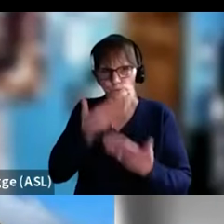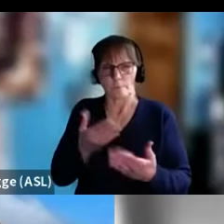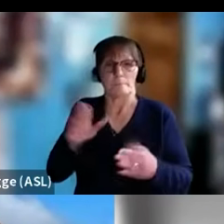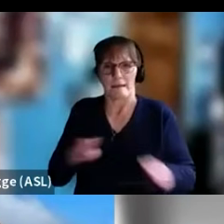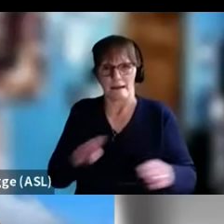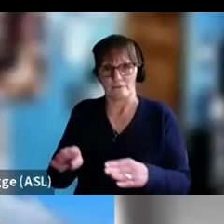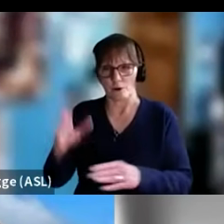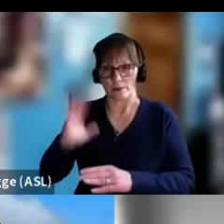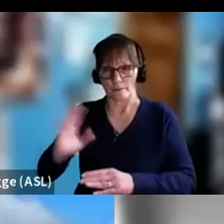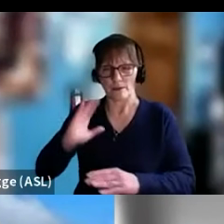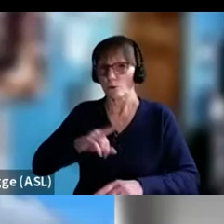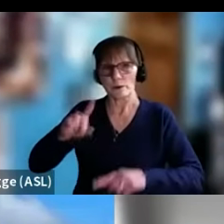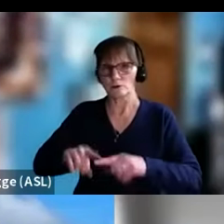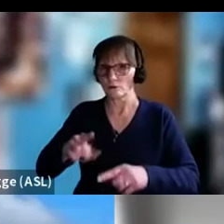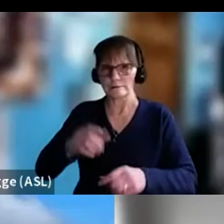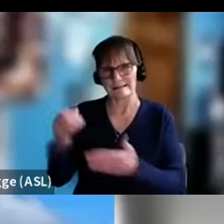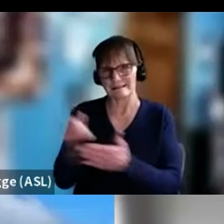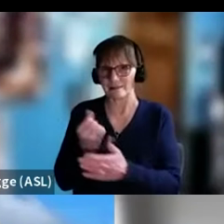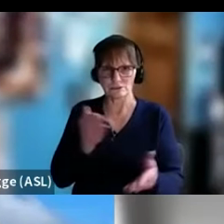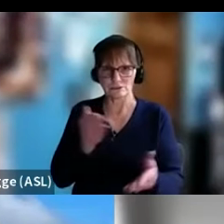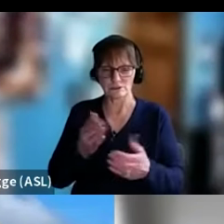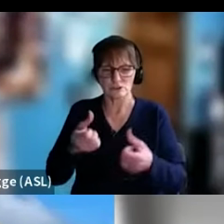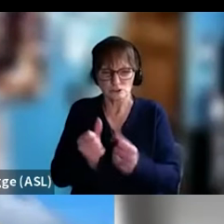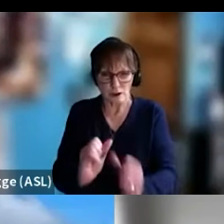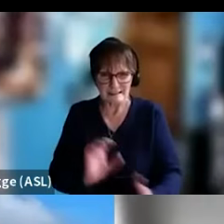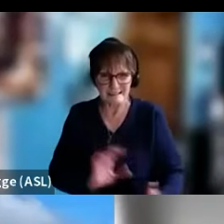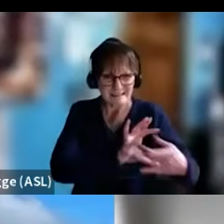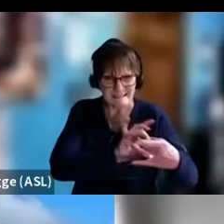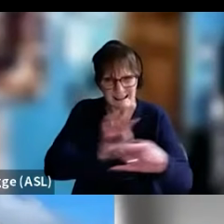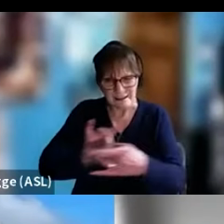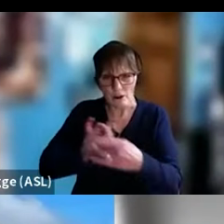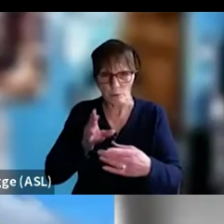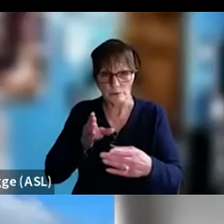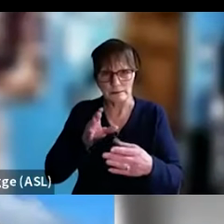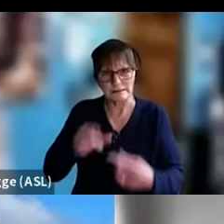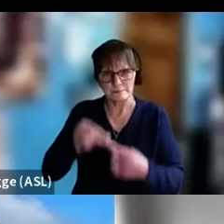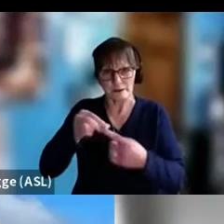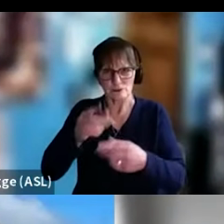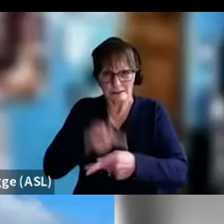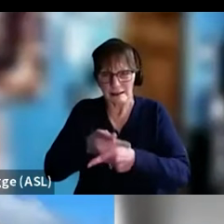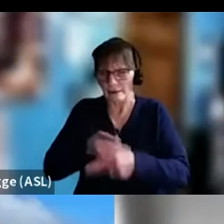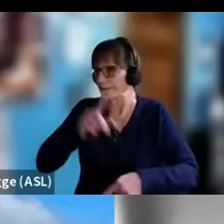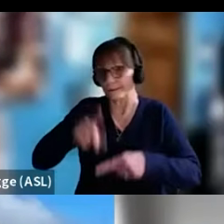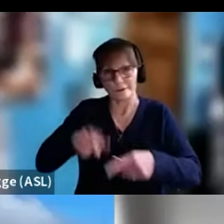we could not get those services. Trying to get them connected with specialty care also could not get those services.